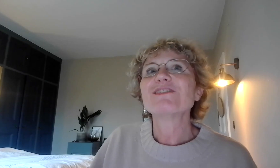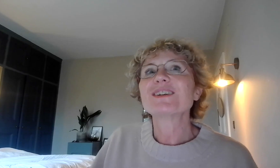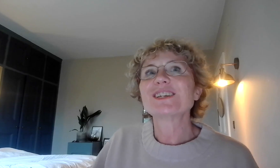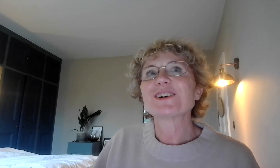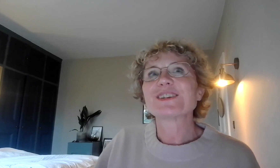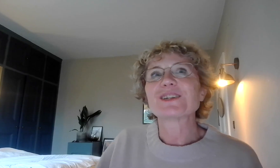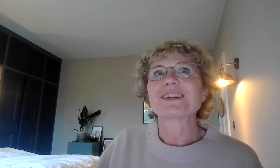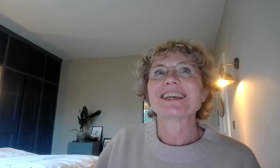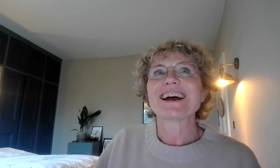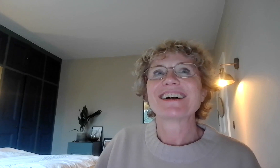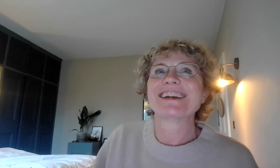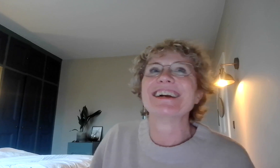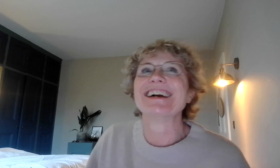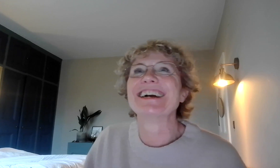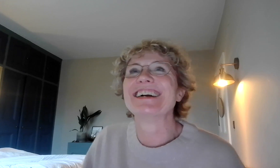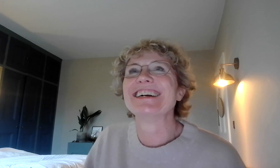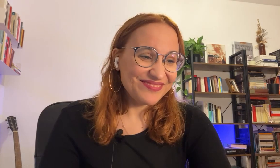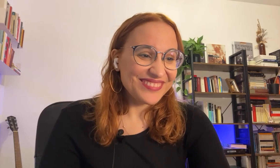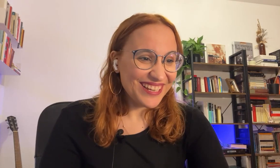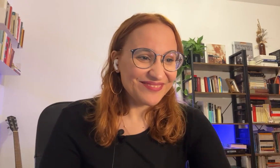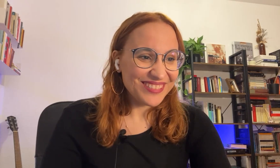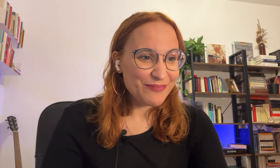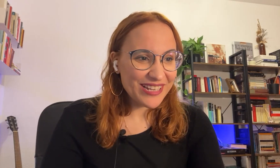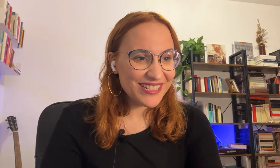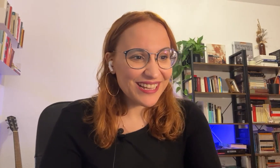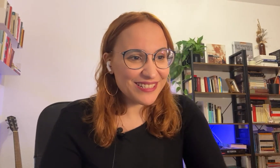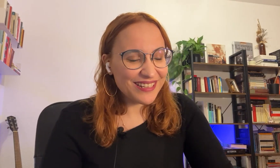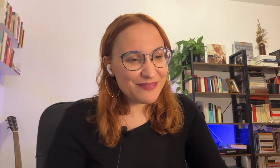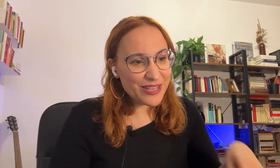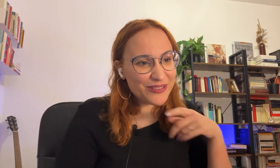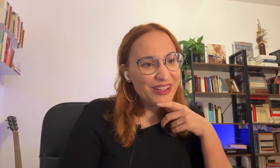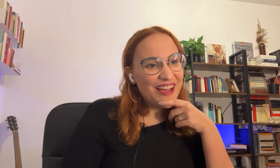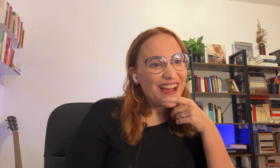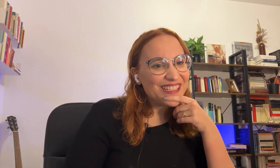Everyone still calls it Twitter. Yeah. Yeah, the branding hasn't been good.